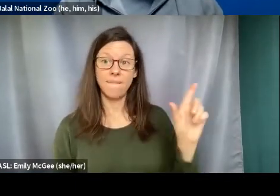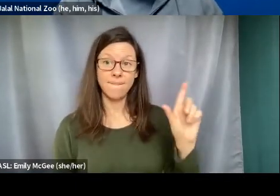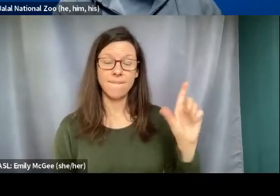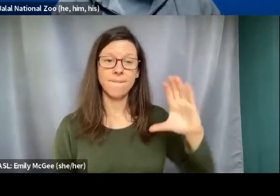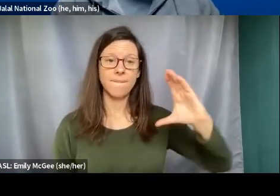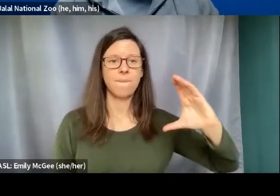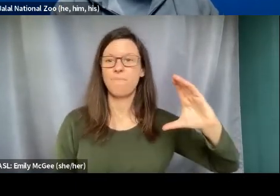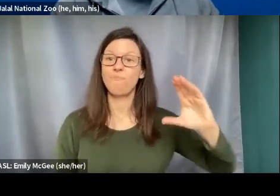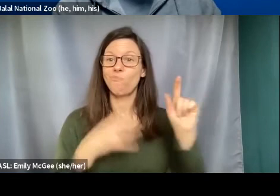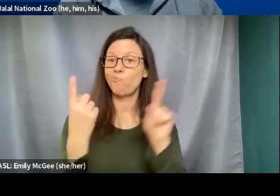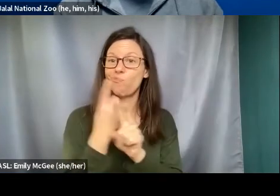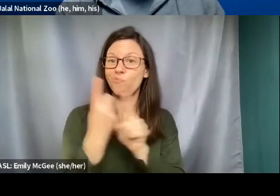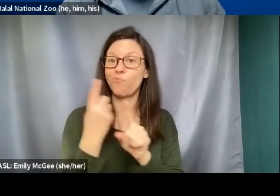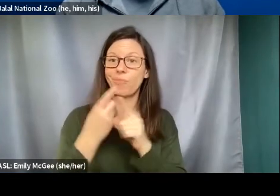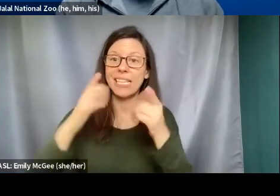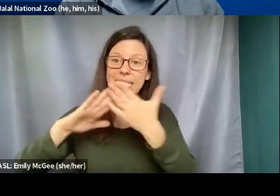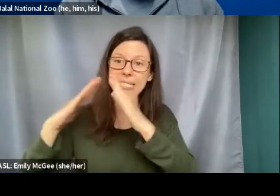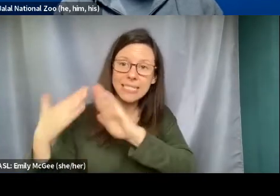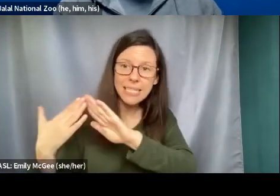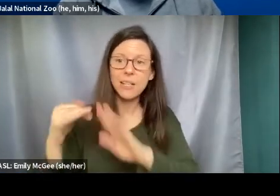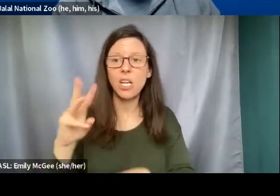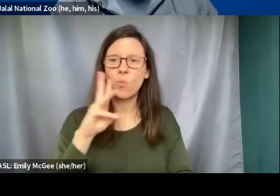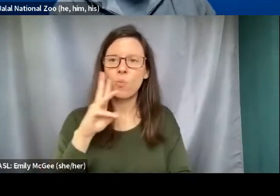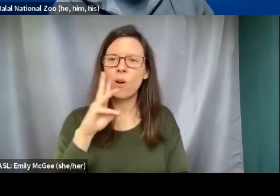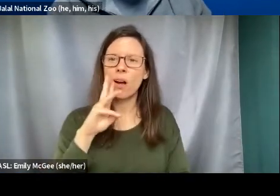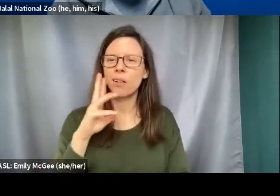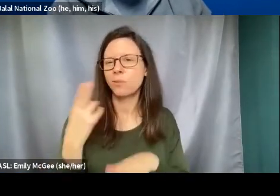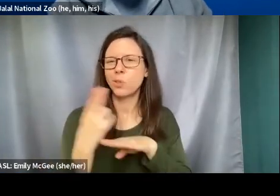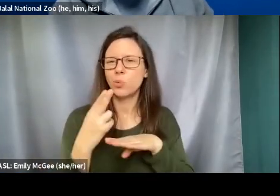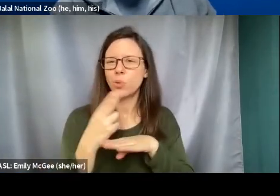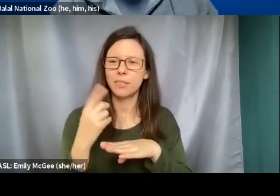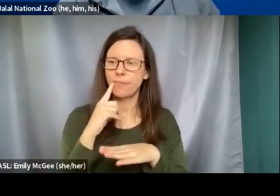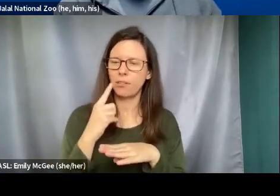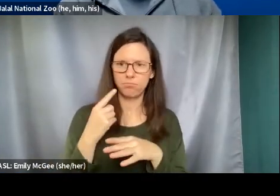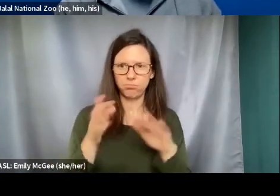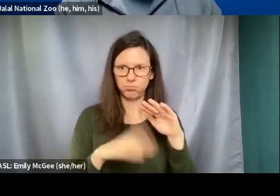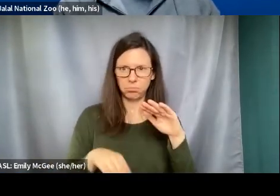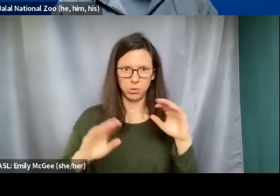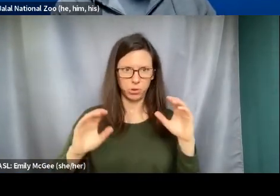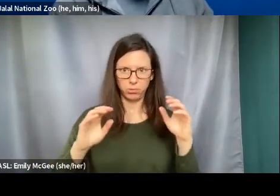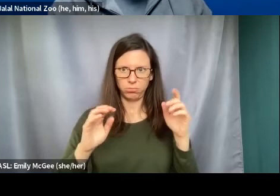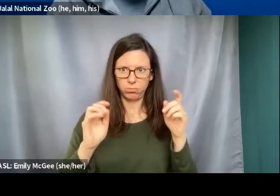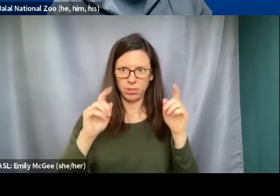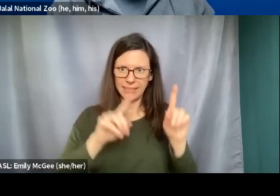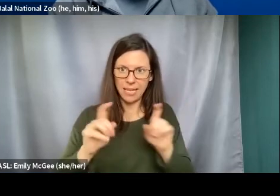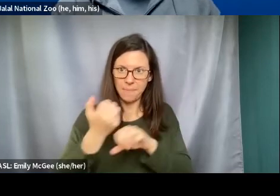water. We're using that as a base to make sure that the refractometer is calibrated properly, so